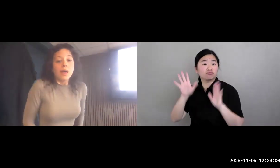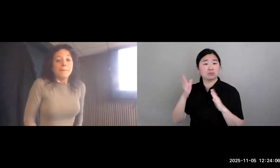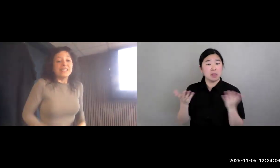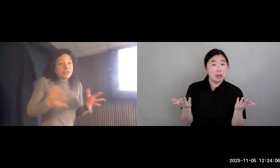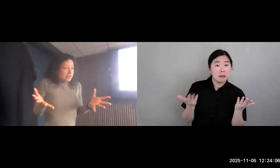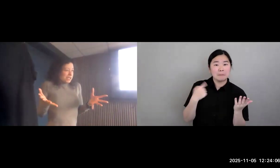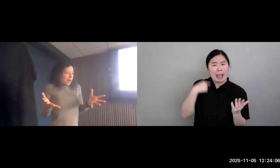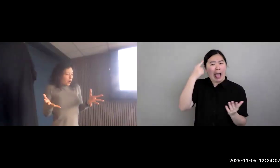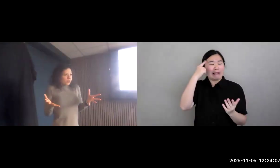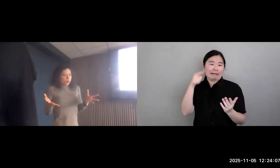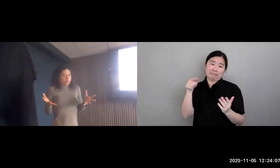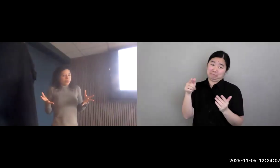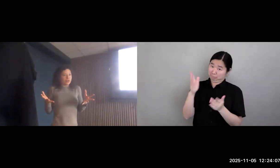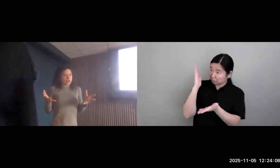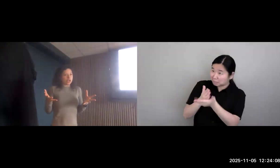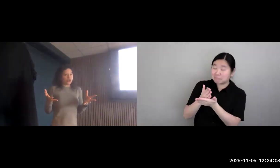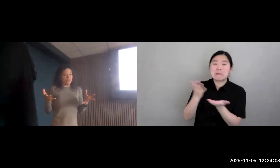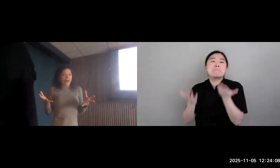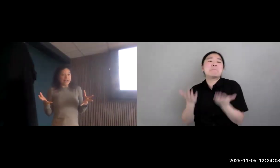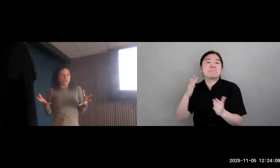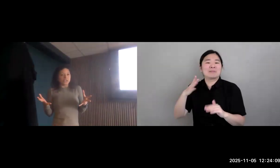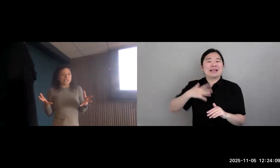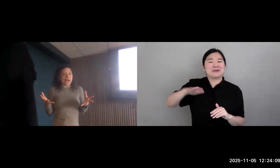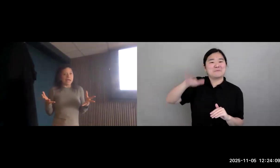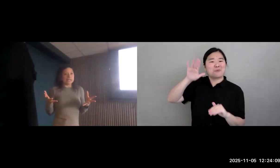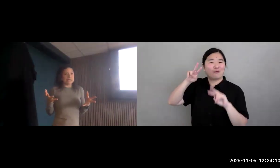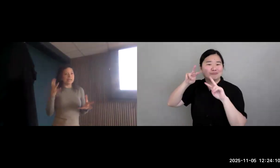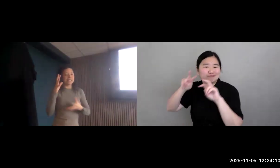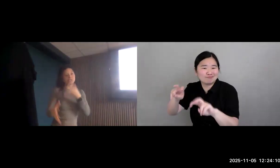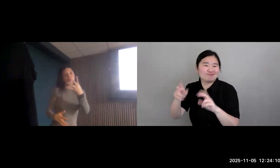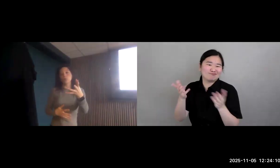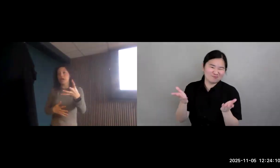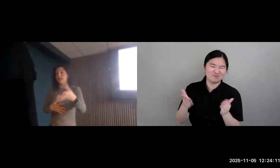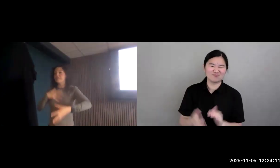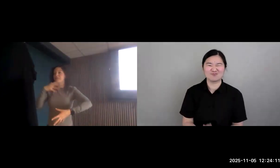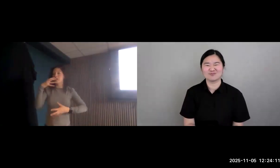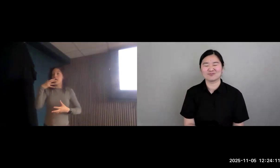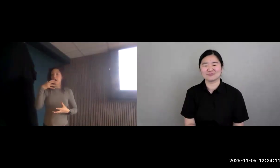But the differences might also come from methodological factors, and this is where we kind of